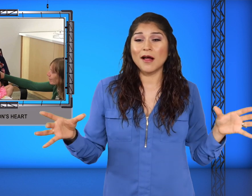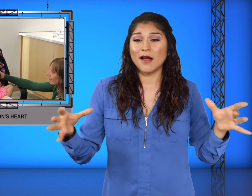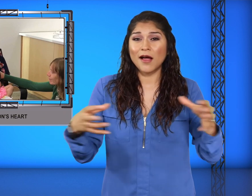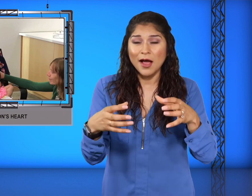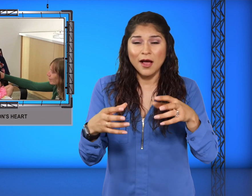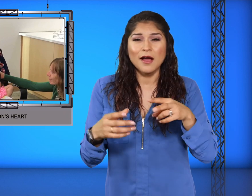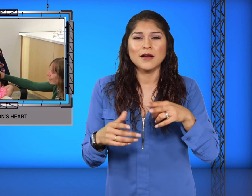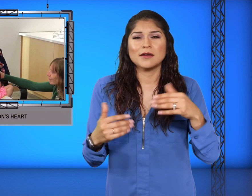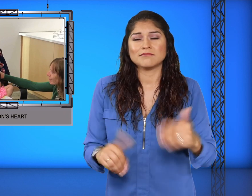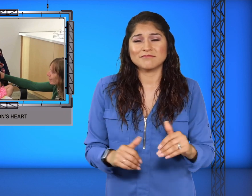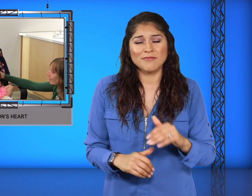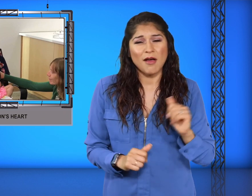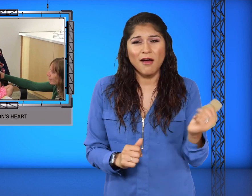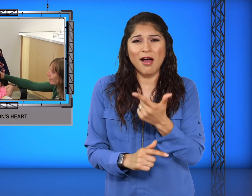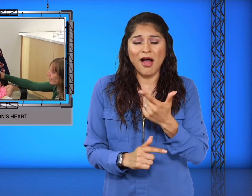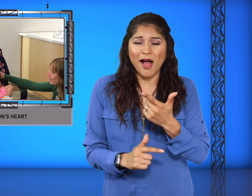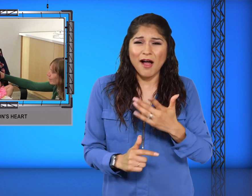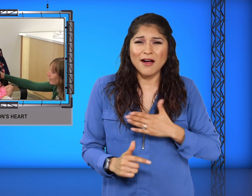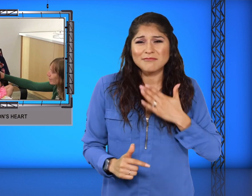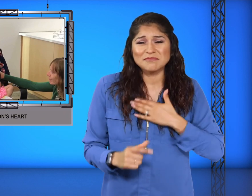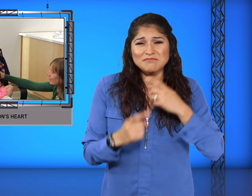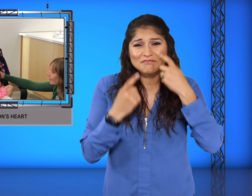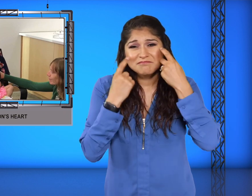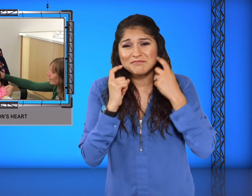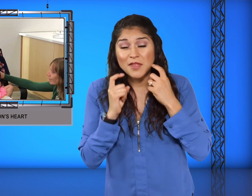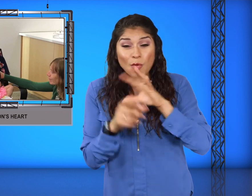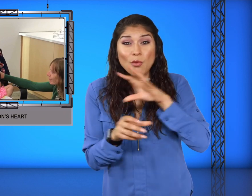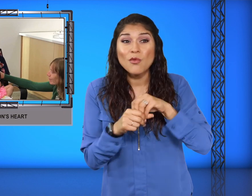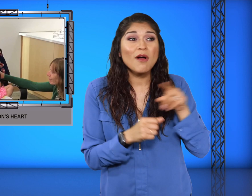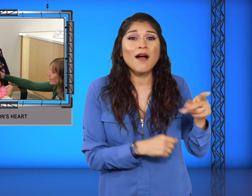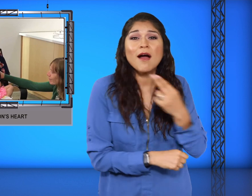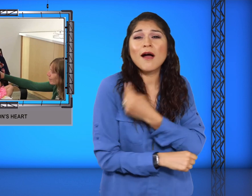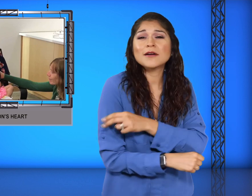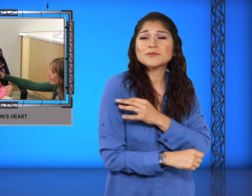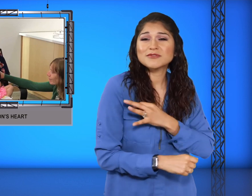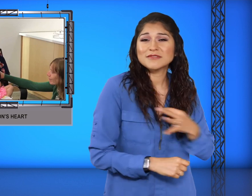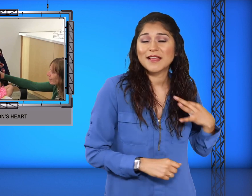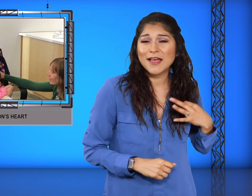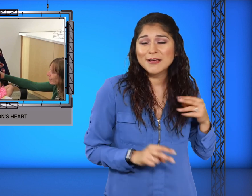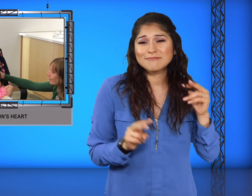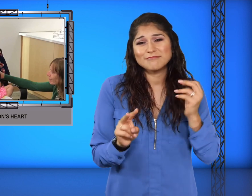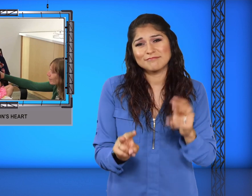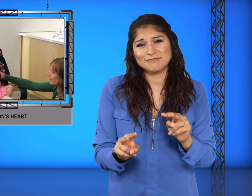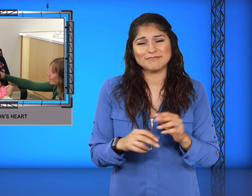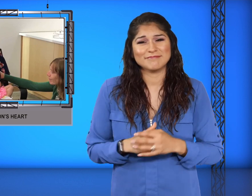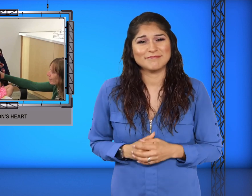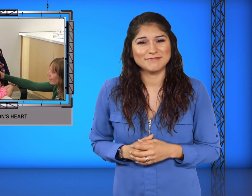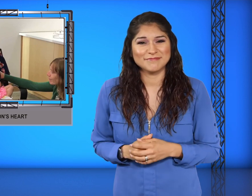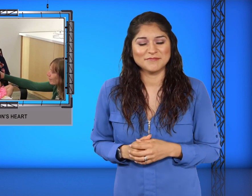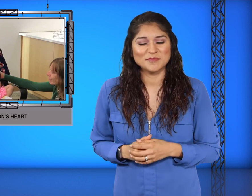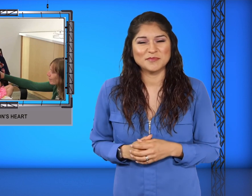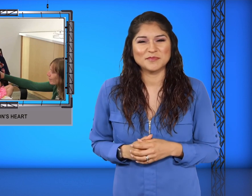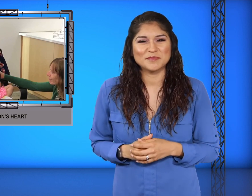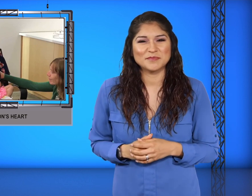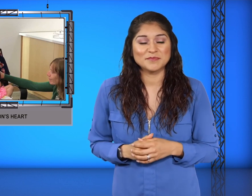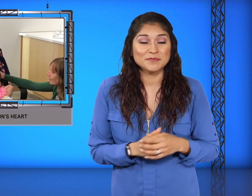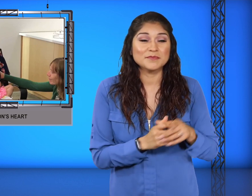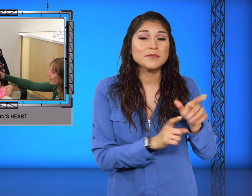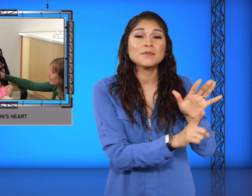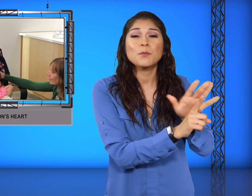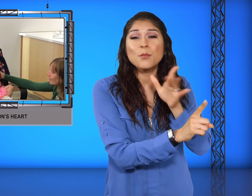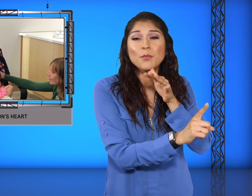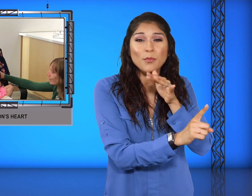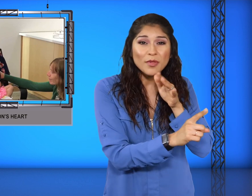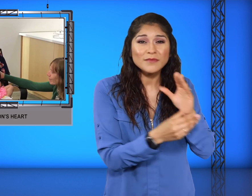The reunion brought tears to everyone's eyes including the hospital staff.